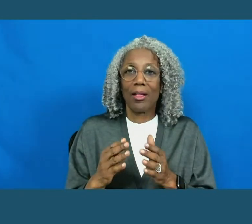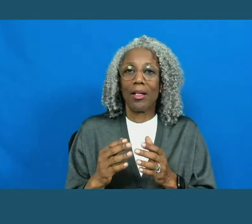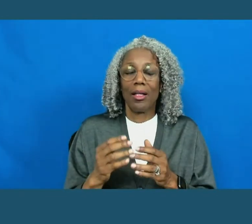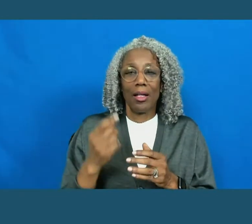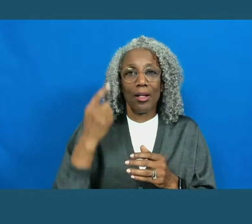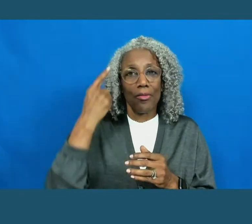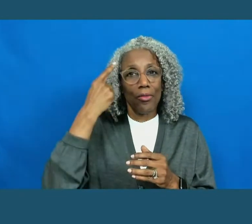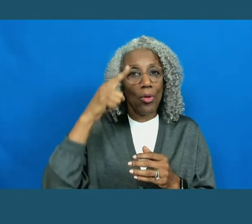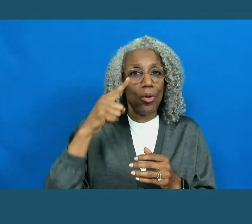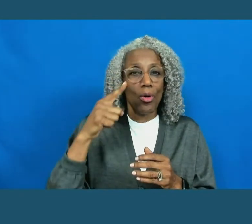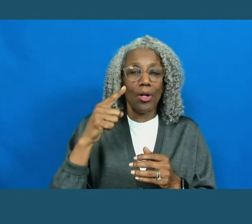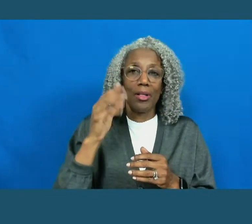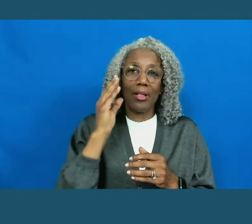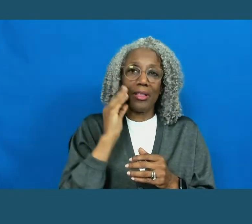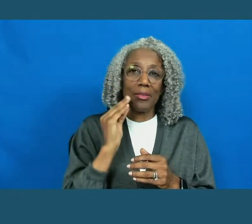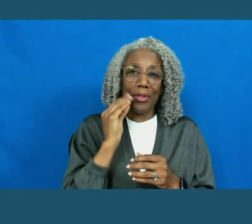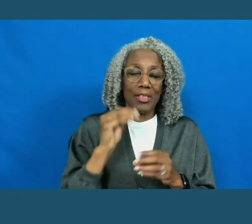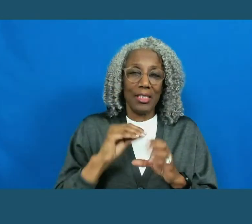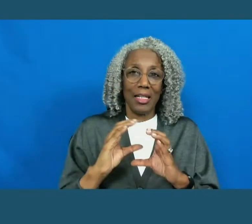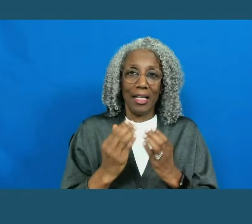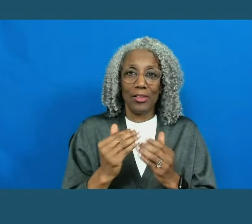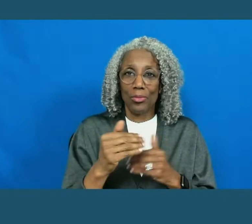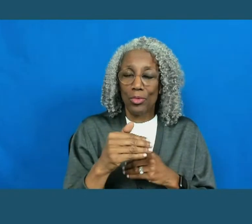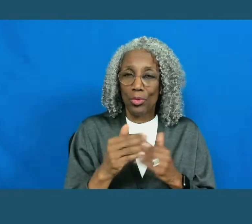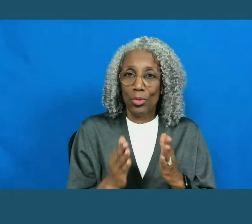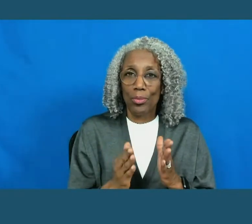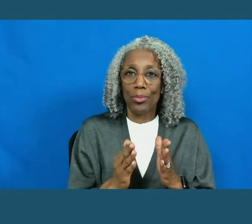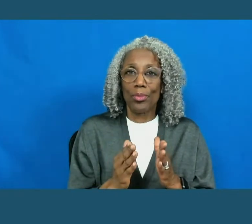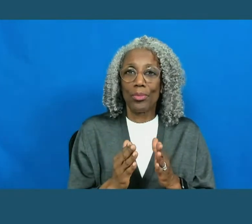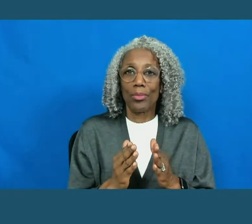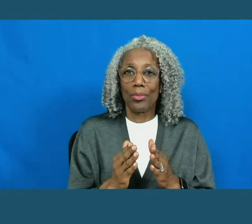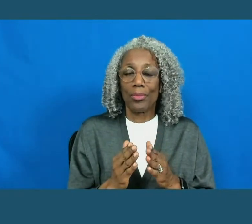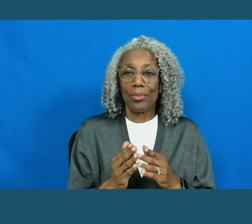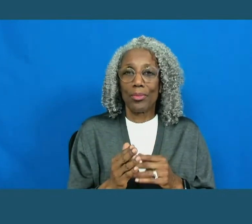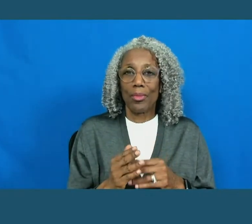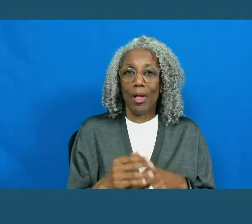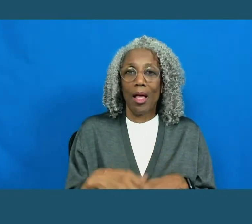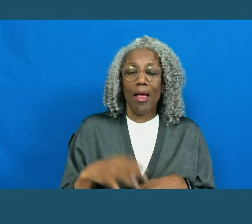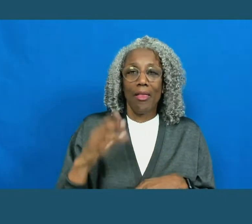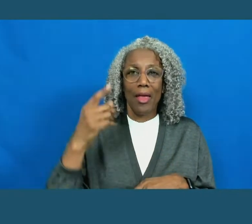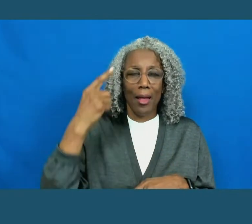expressing that you know they are prepared beyond prepared for